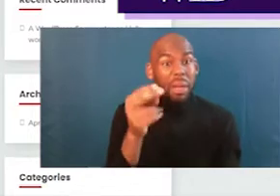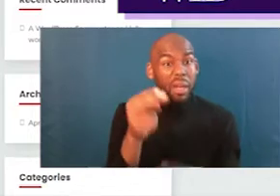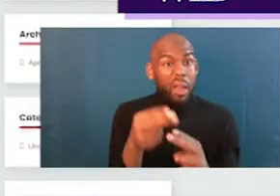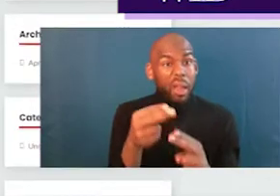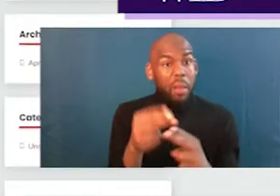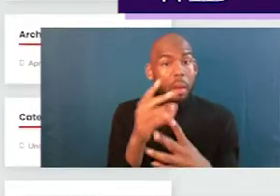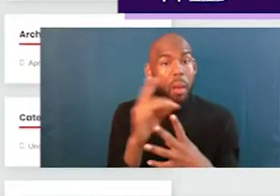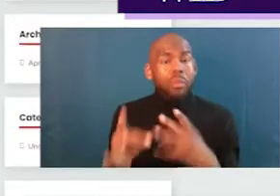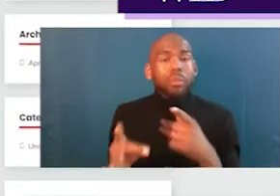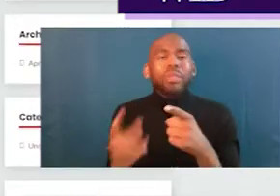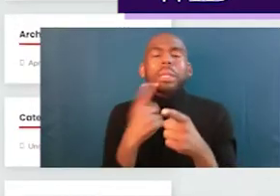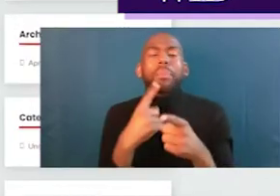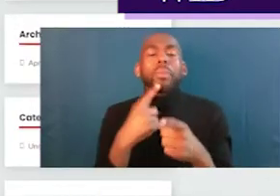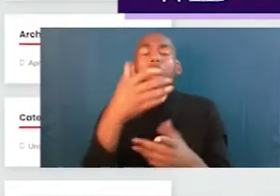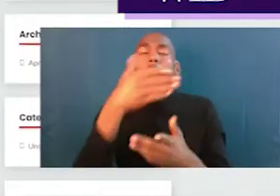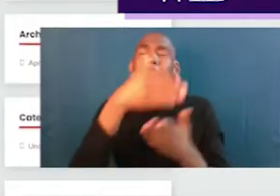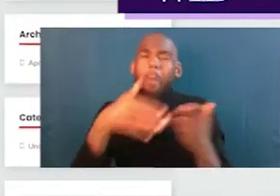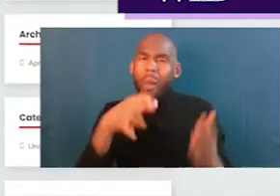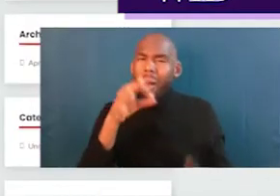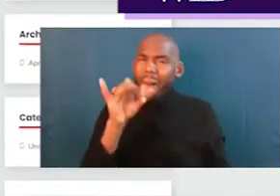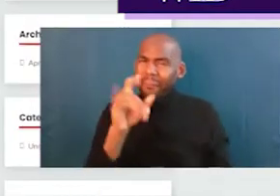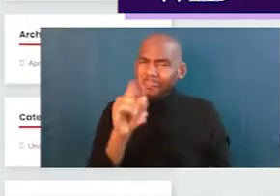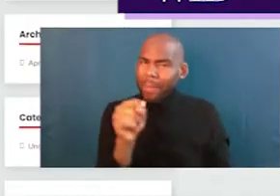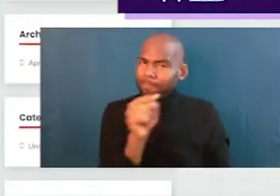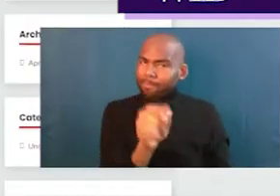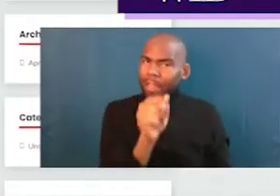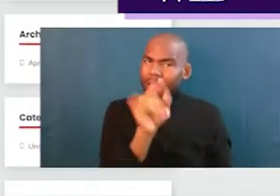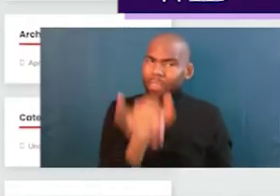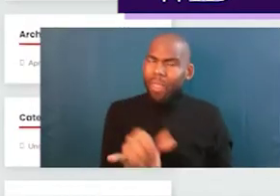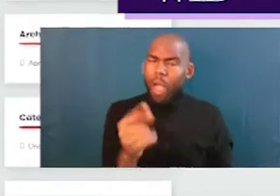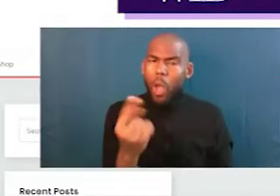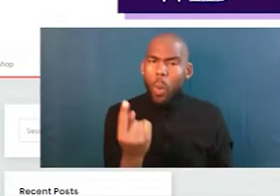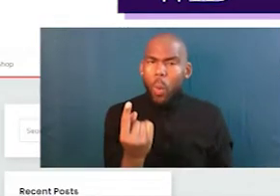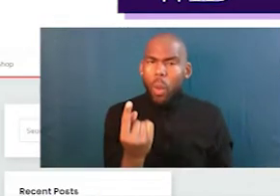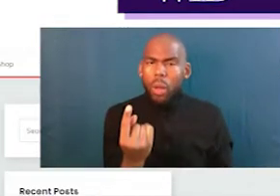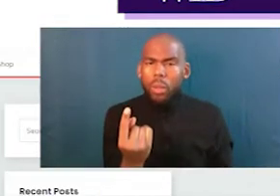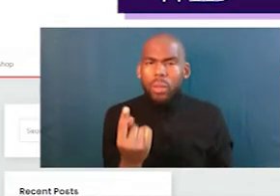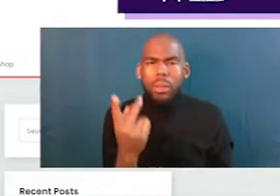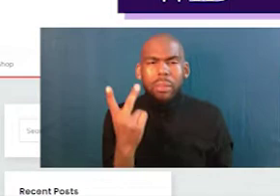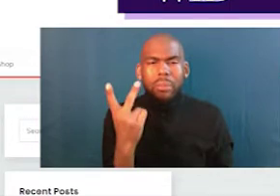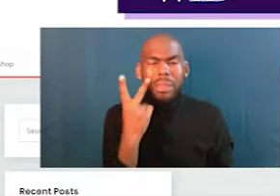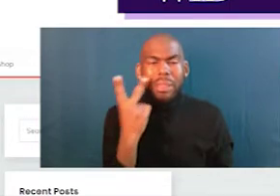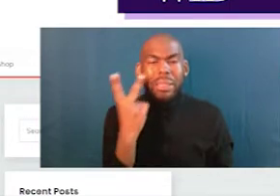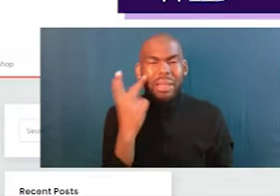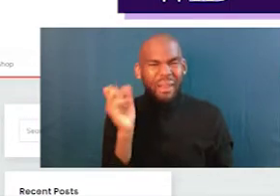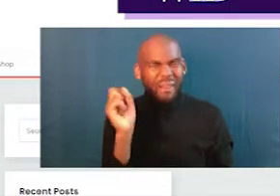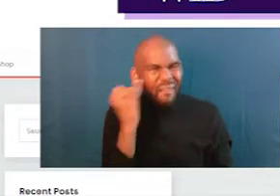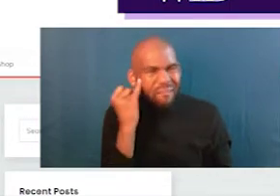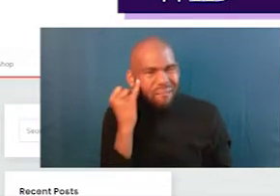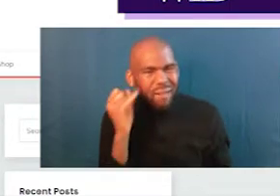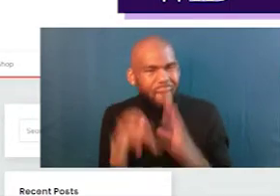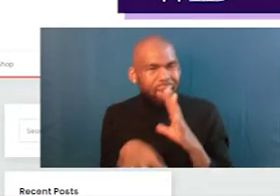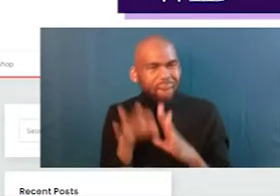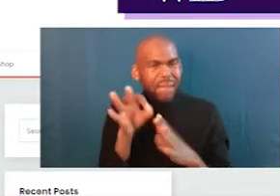Part of it on that one is let me see if I would have been able to find that easy >> AUTOMATED VOICE: Checkout, order received